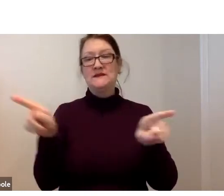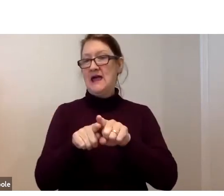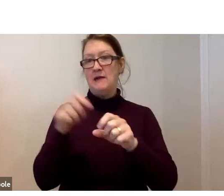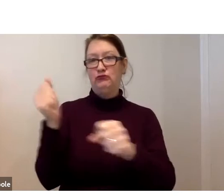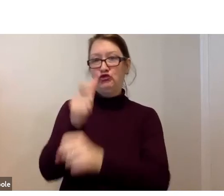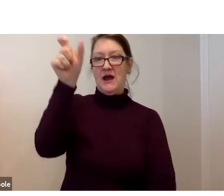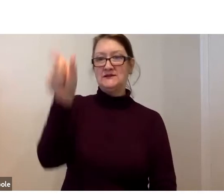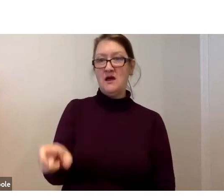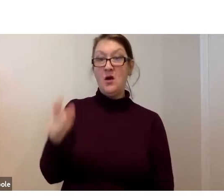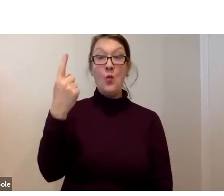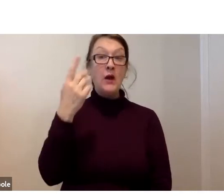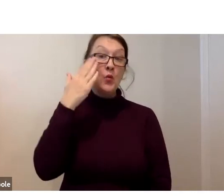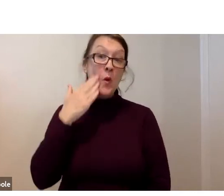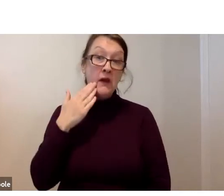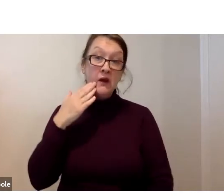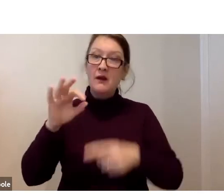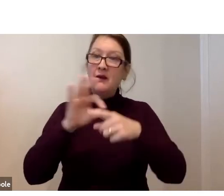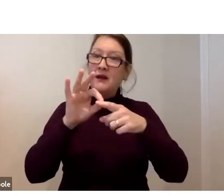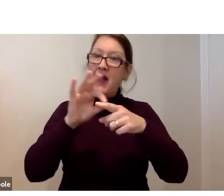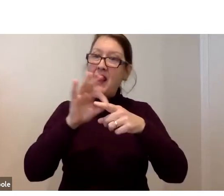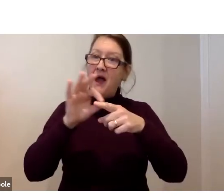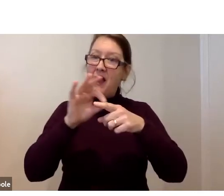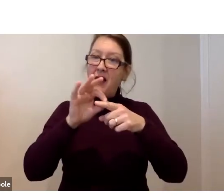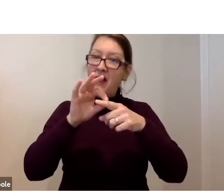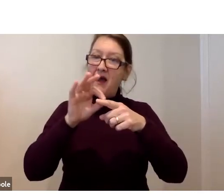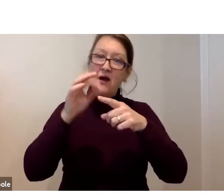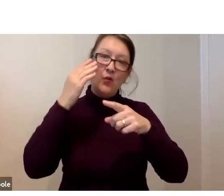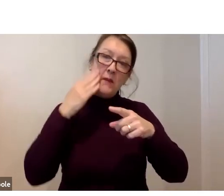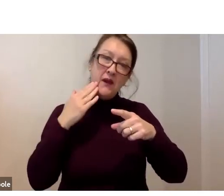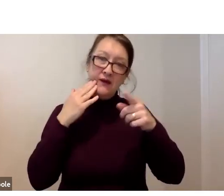colour about this is what a woman director looks like, in the same